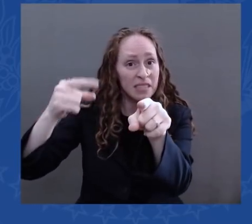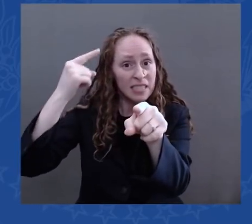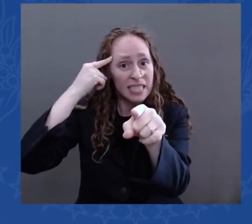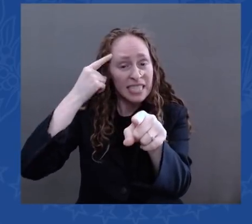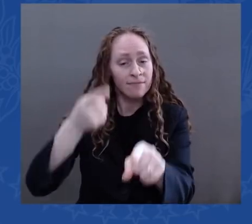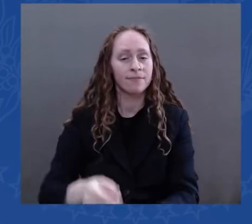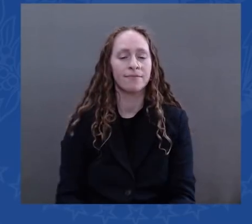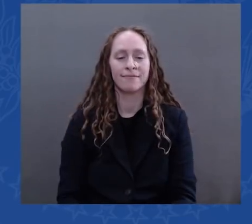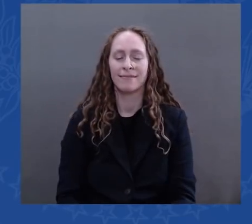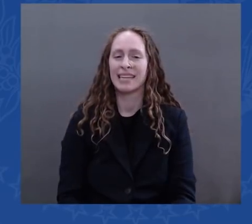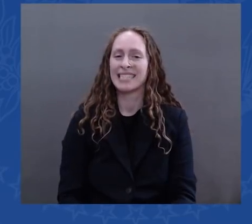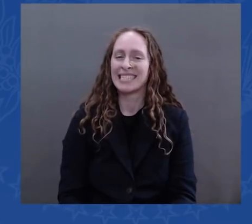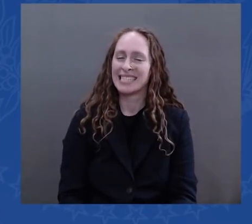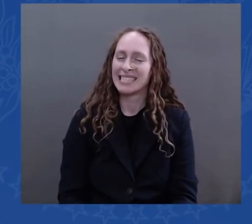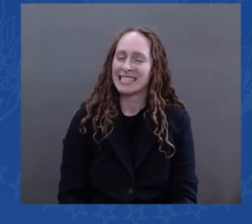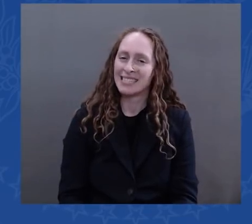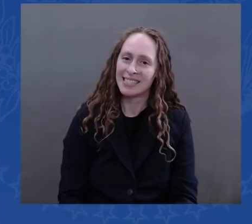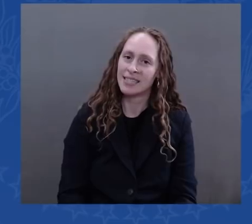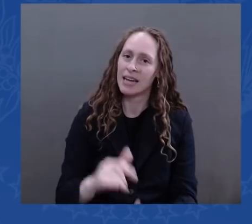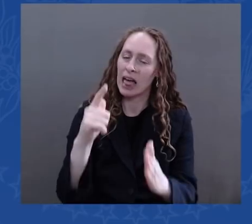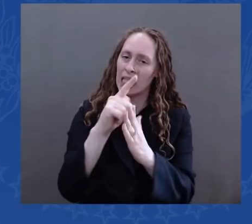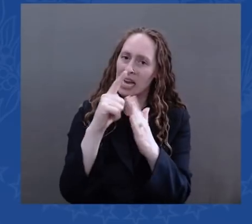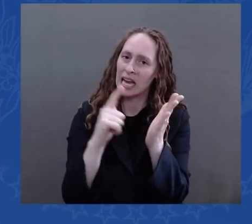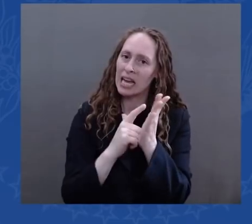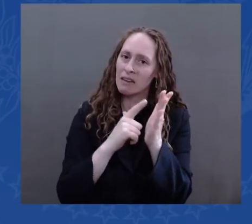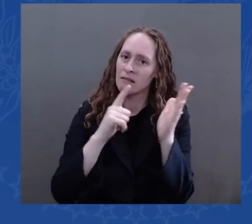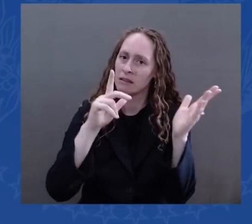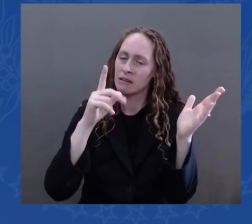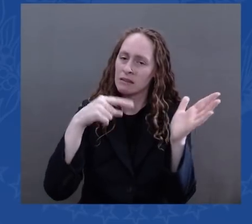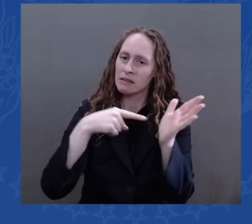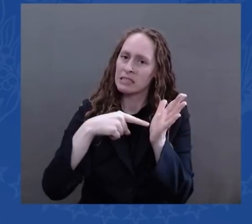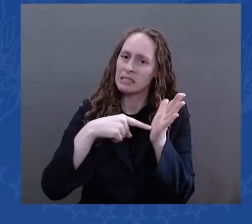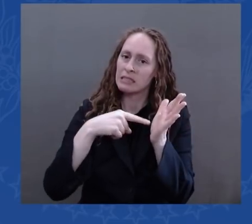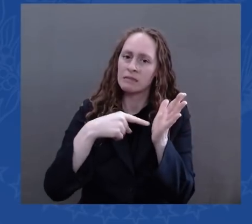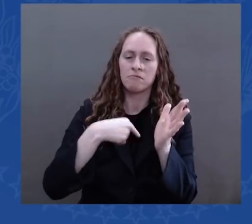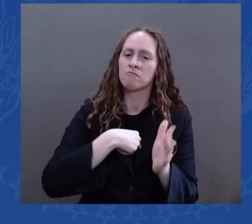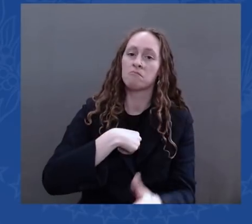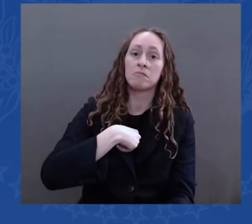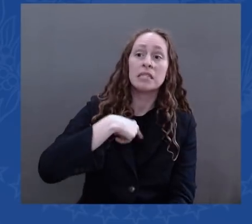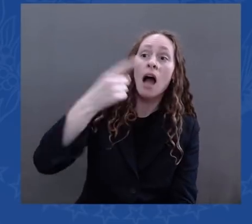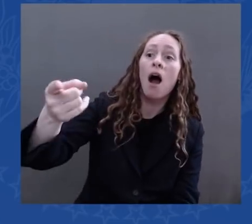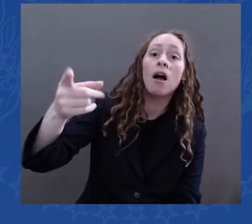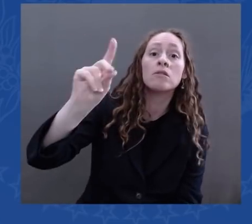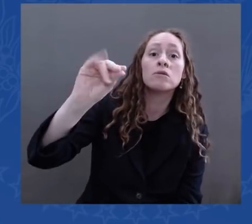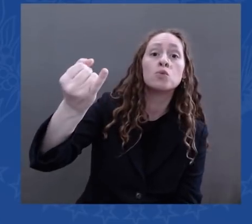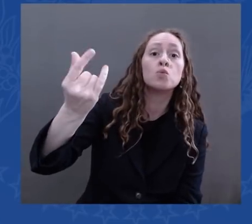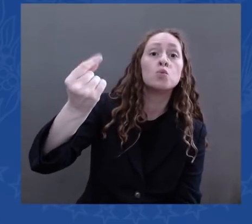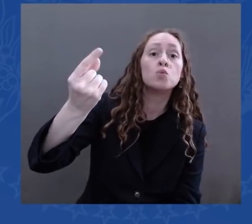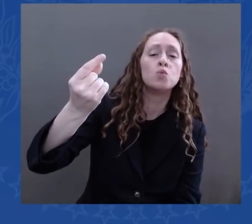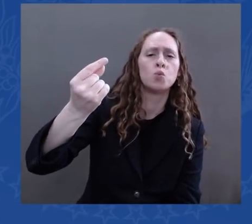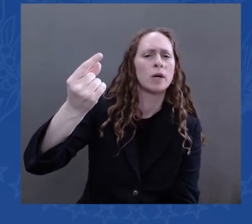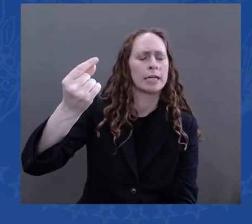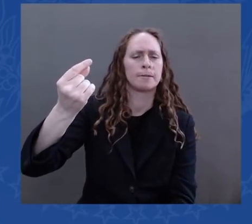I would not tell the Justice Department what position to take or not take. And I'm not going to instruct the Congress either. The Press: And did you get any chance to watch